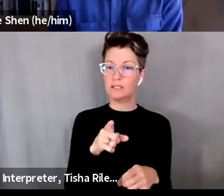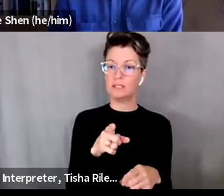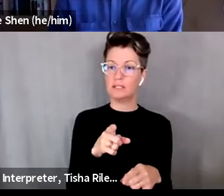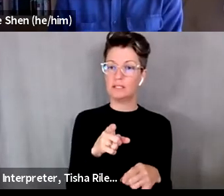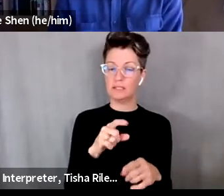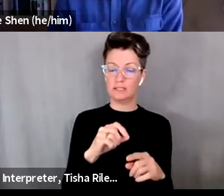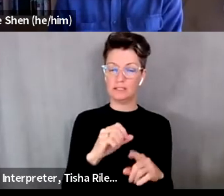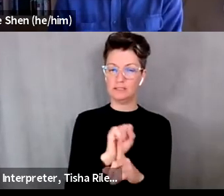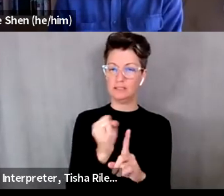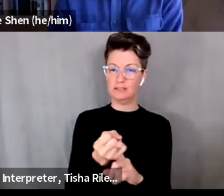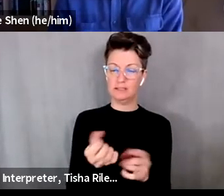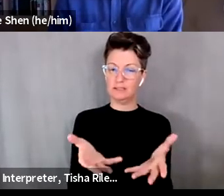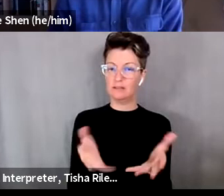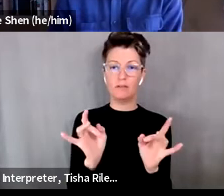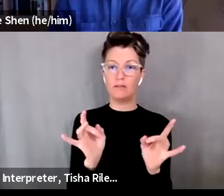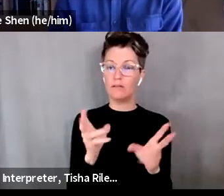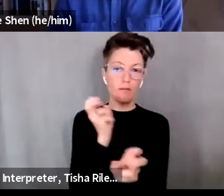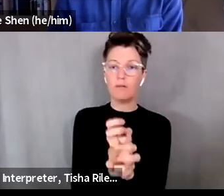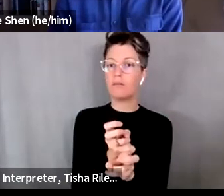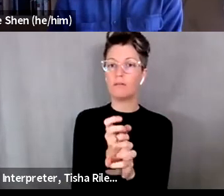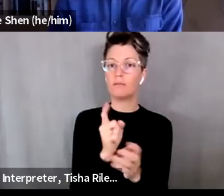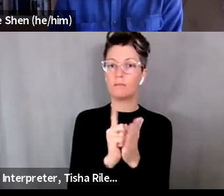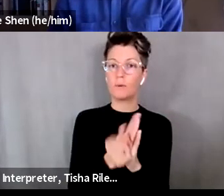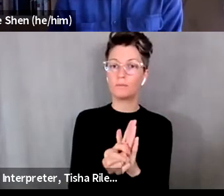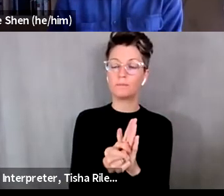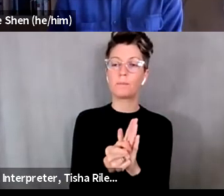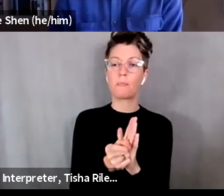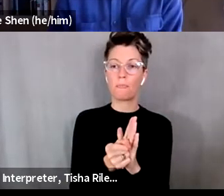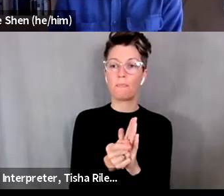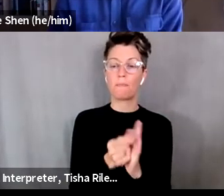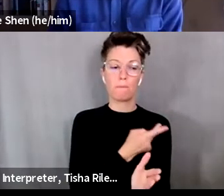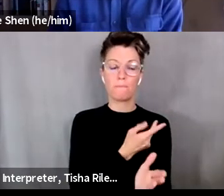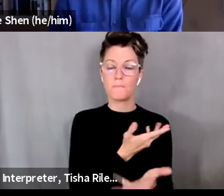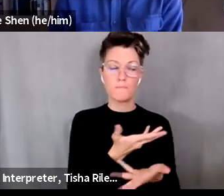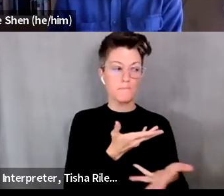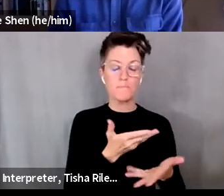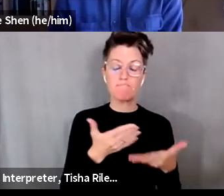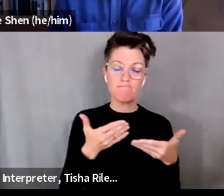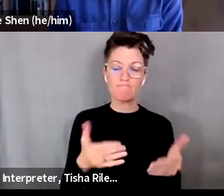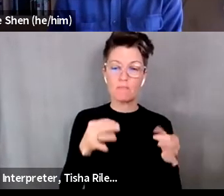really hard moments was made so much easier by the knowledge